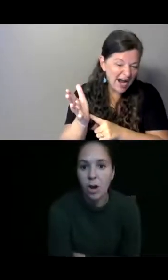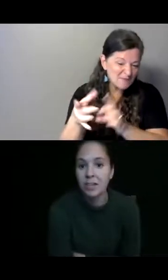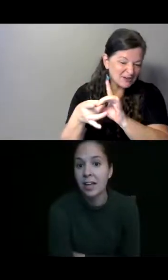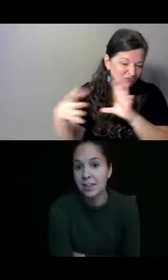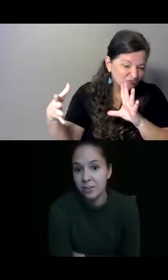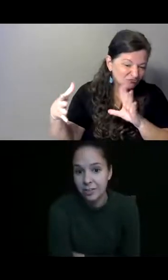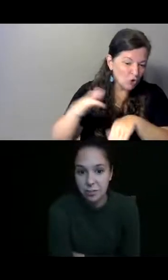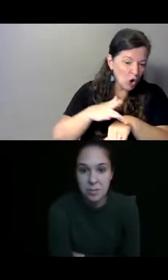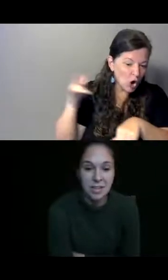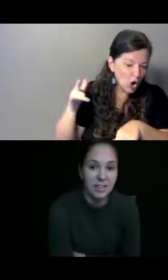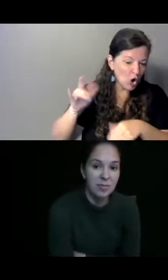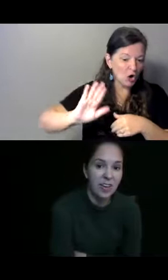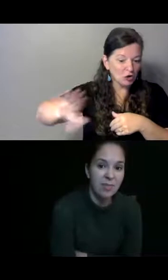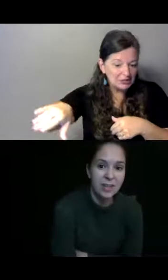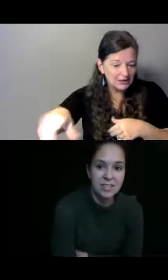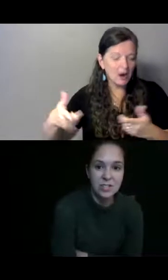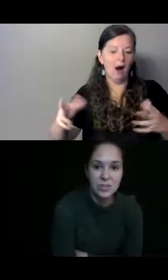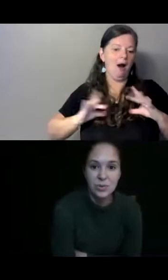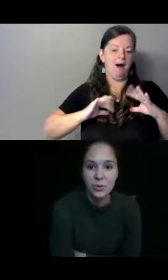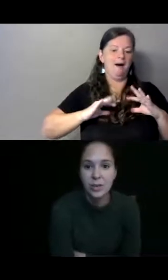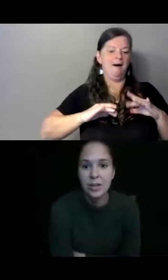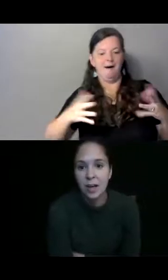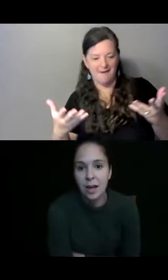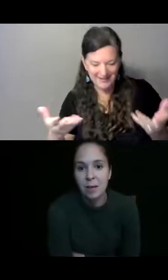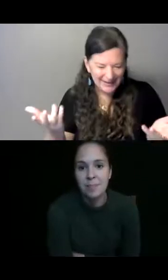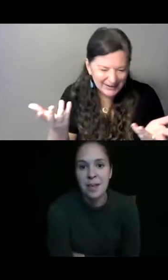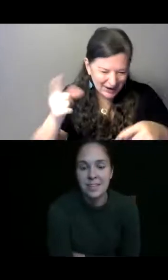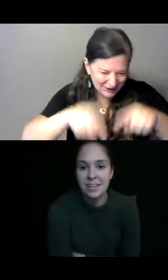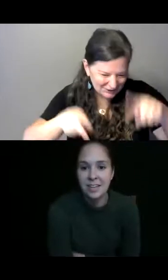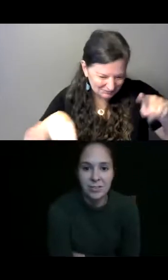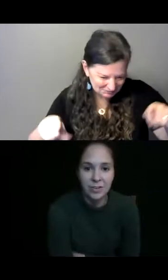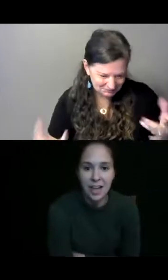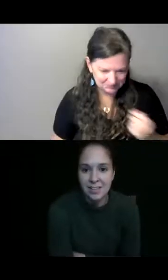Online. You can give them a given five minutes to at the end of class